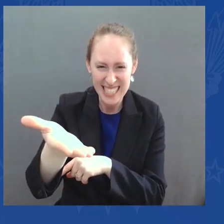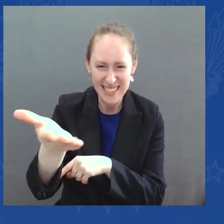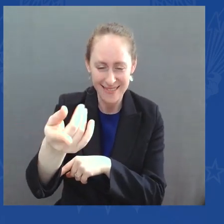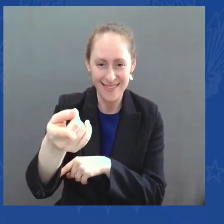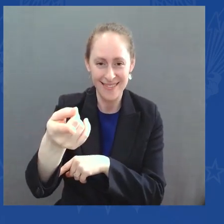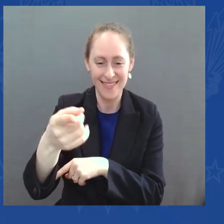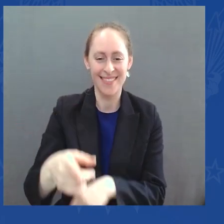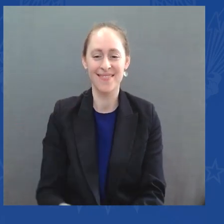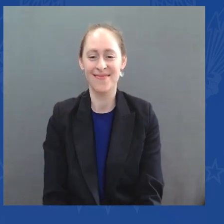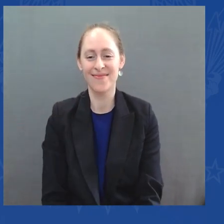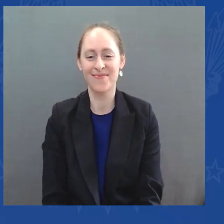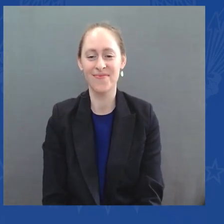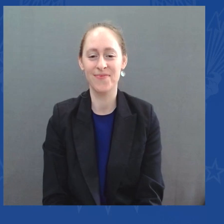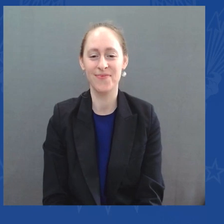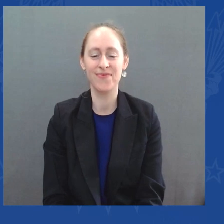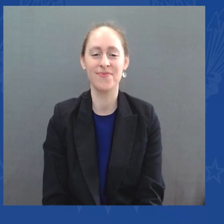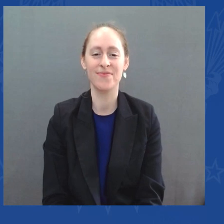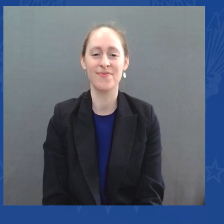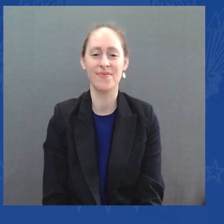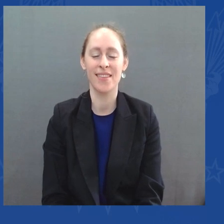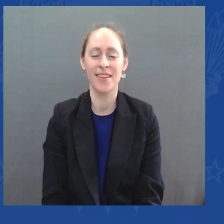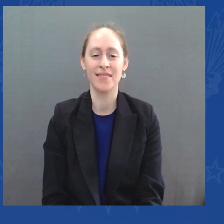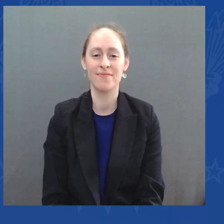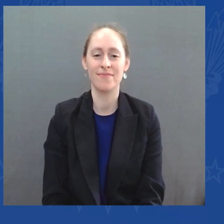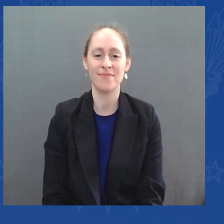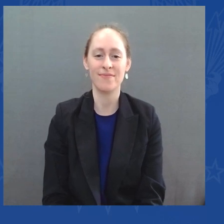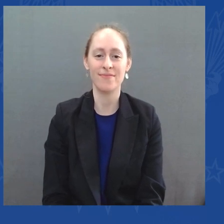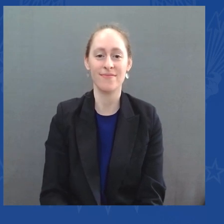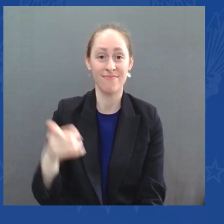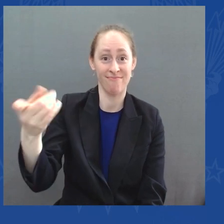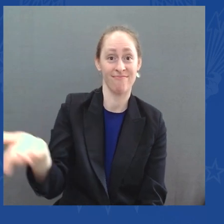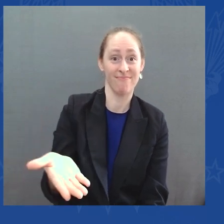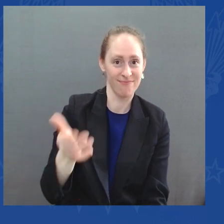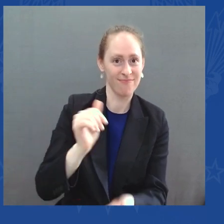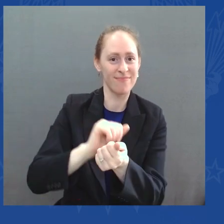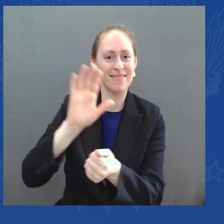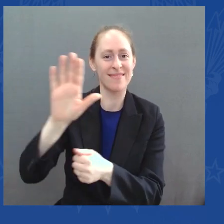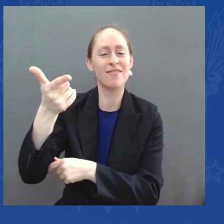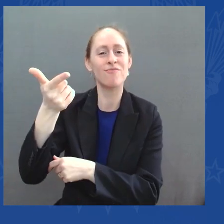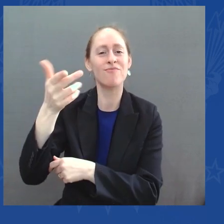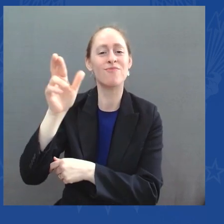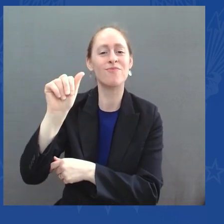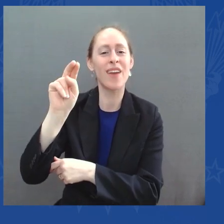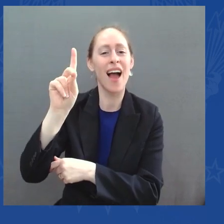And she brought her granddaughter, Lola, and who she talked about a lot. I'm glad I actually got to meet you. She talked about her family.